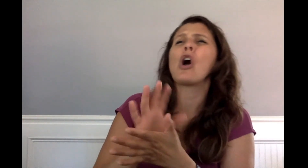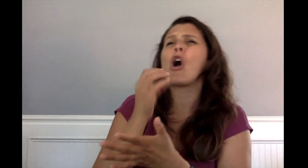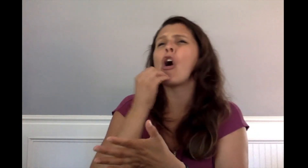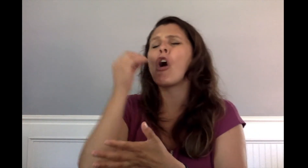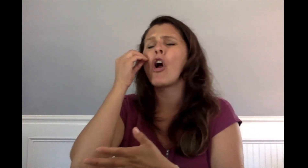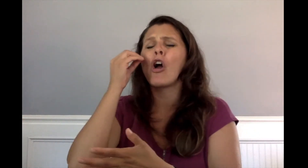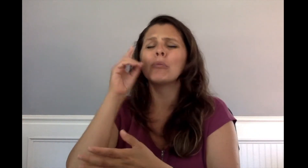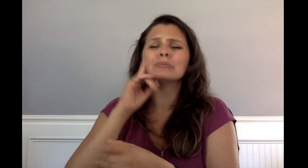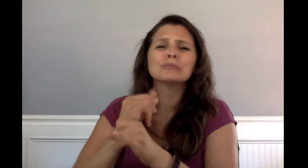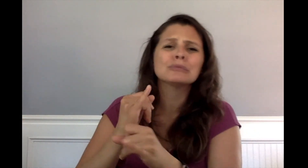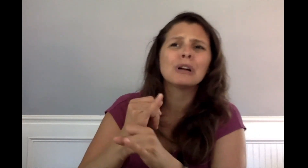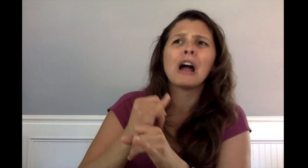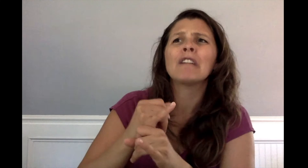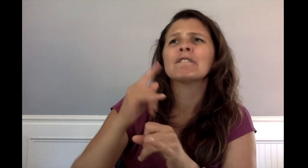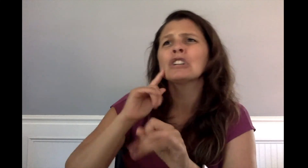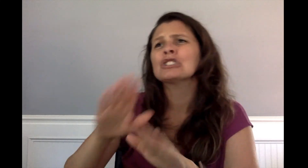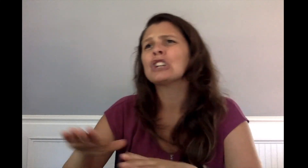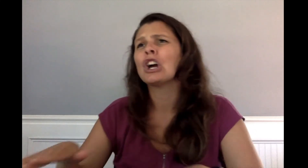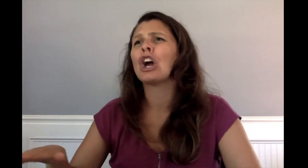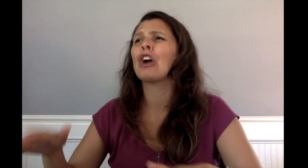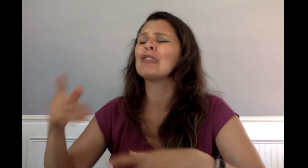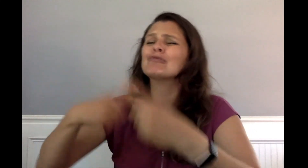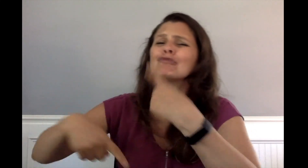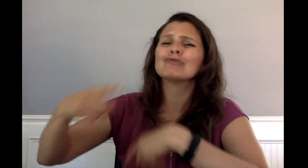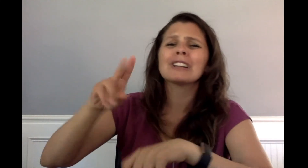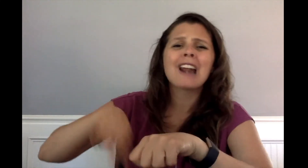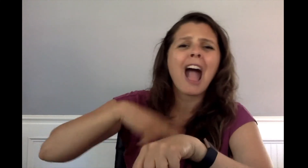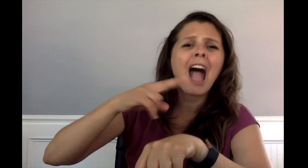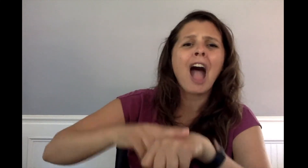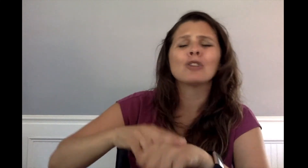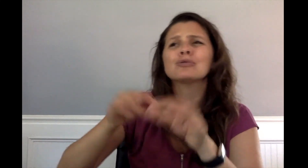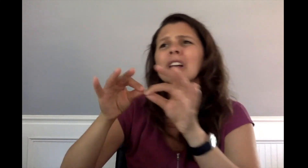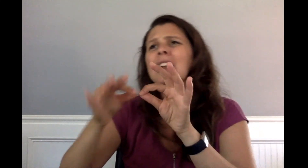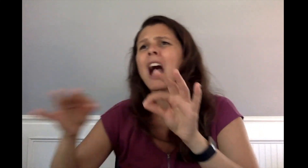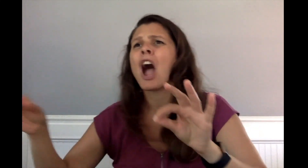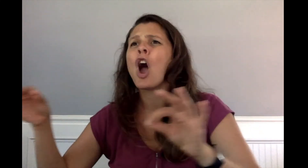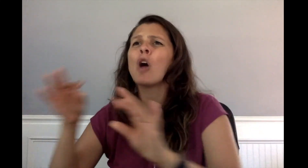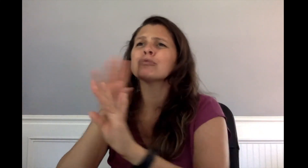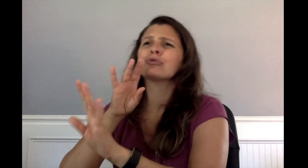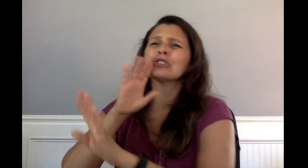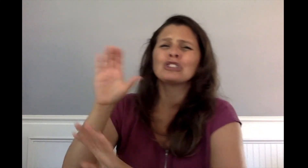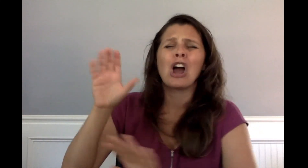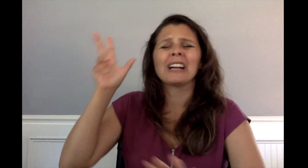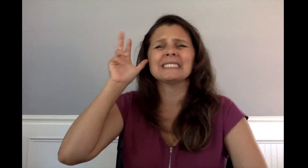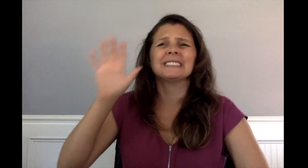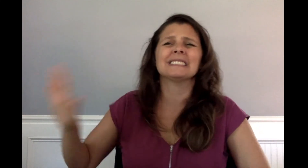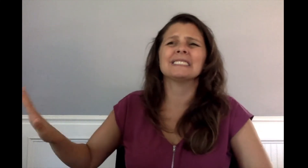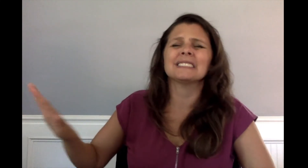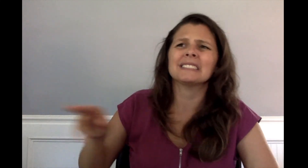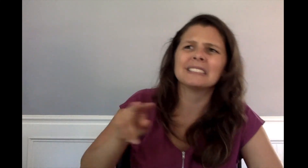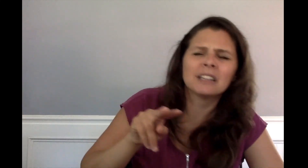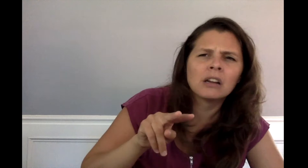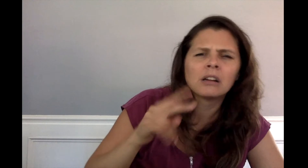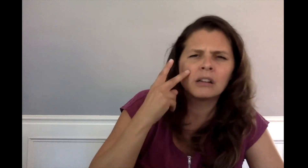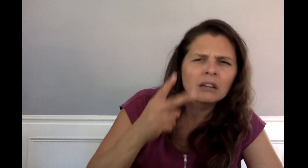"Our school . . . home for Deaf children . . . in their natural language."